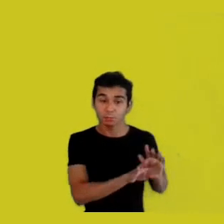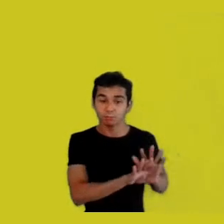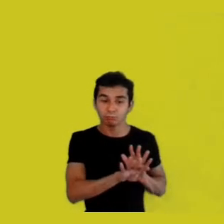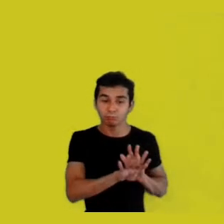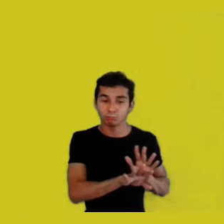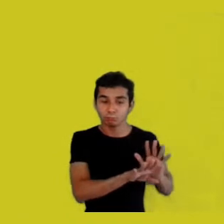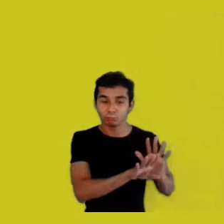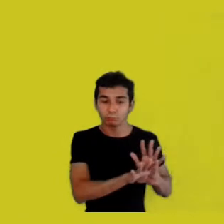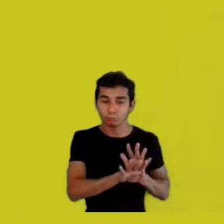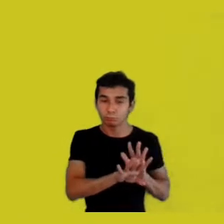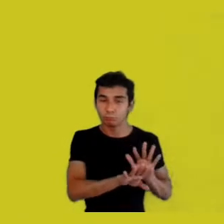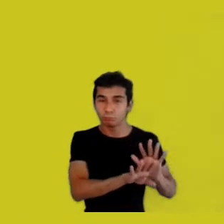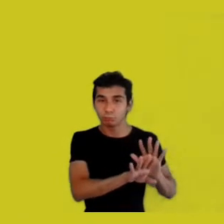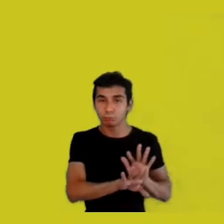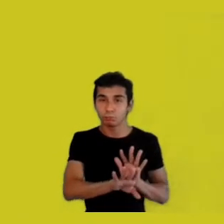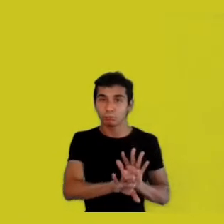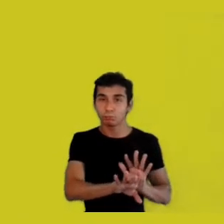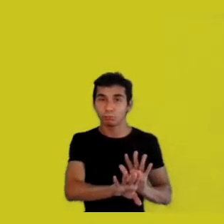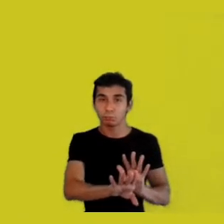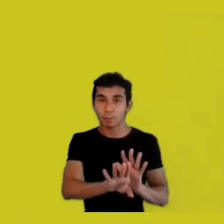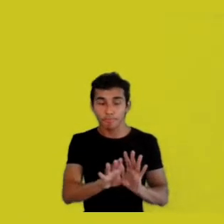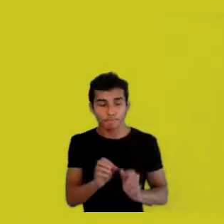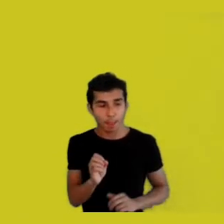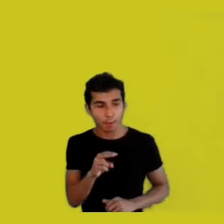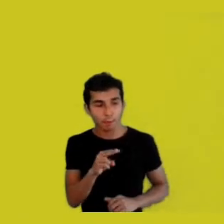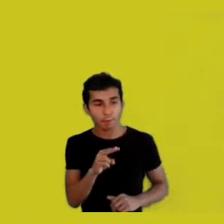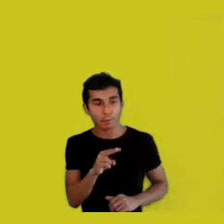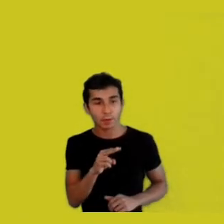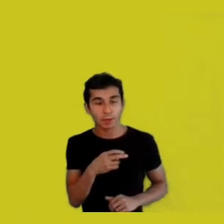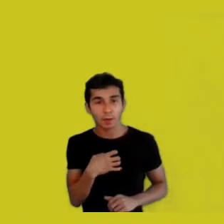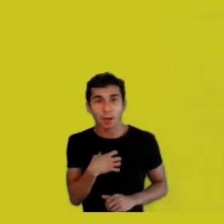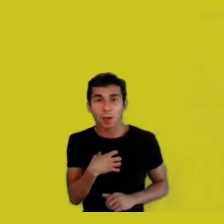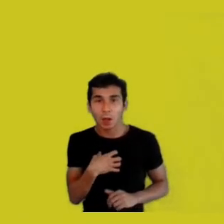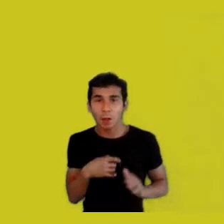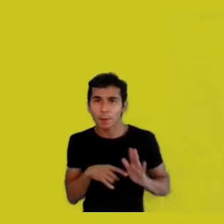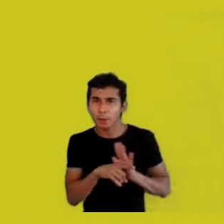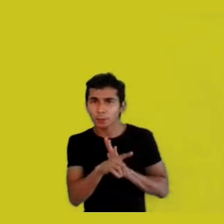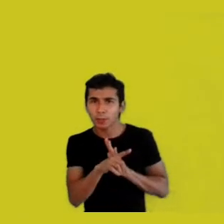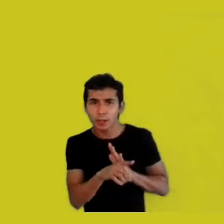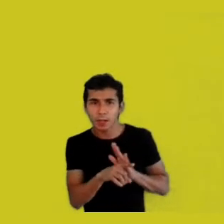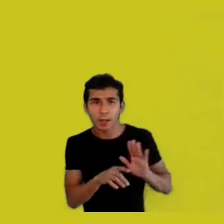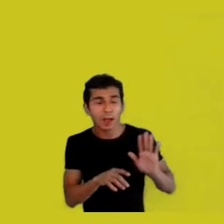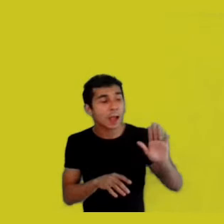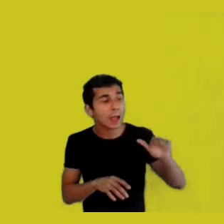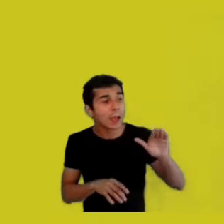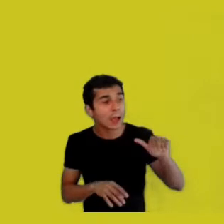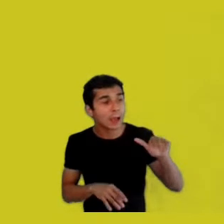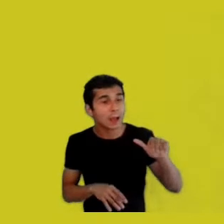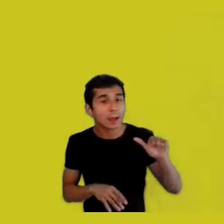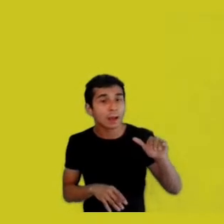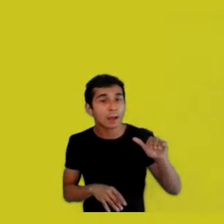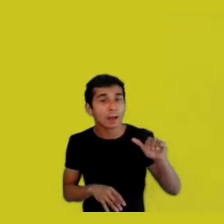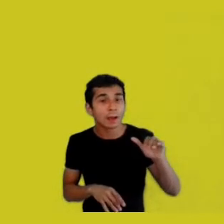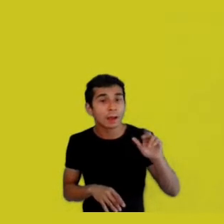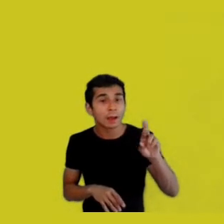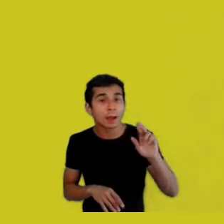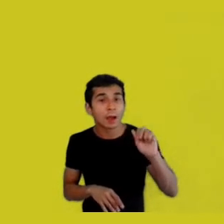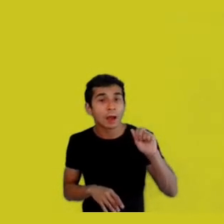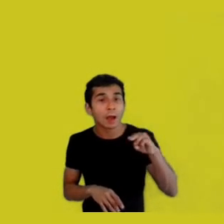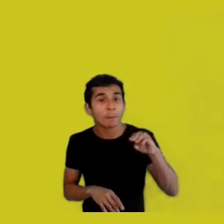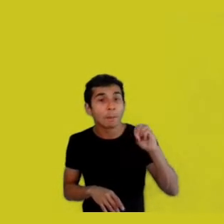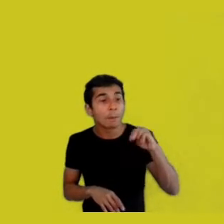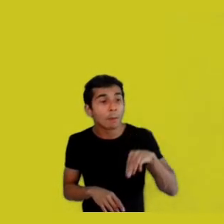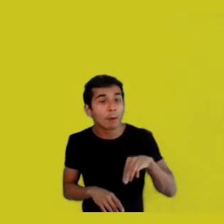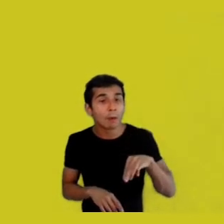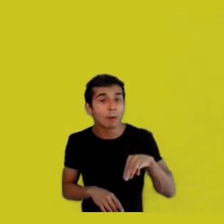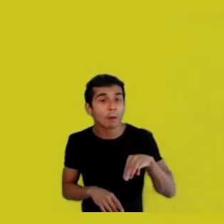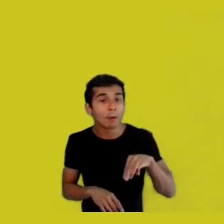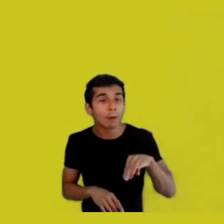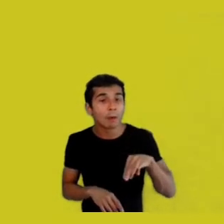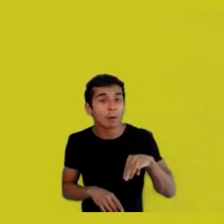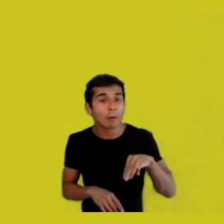On impulse, I asked him, “Who’s the narrator? Isn’t it Amon?”